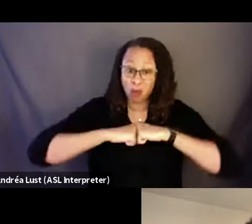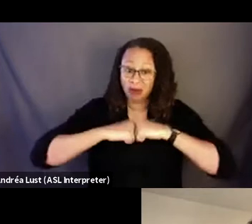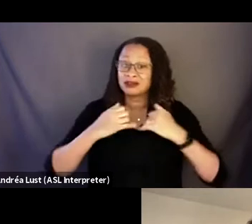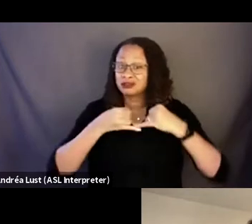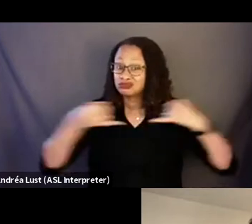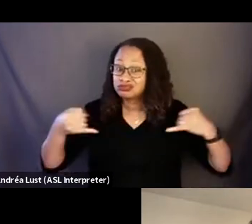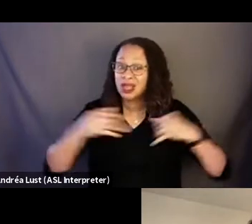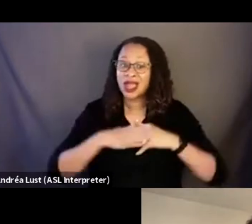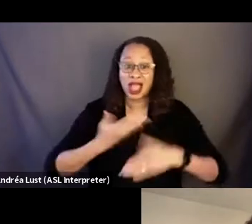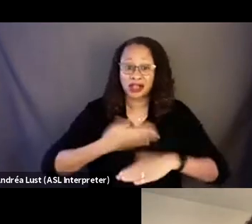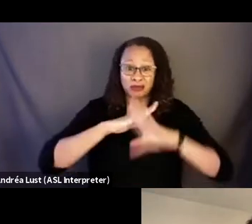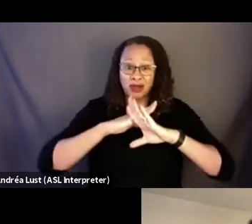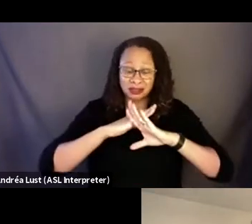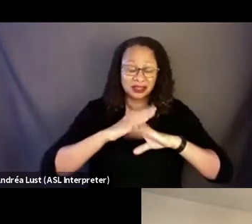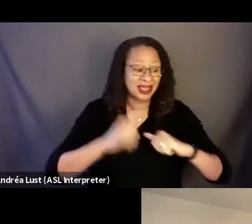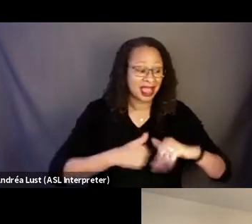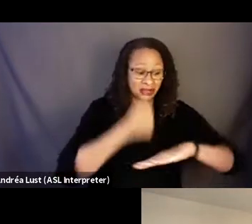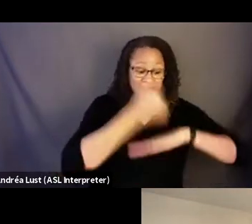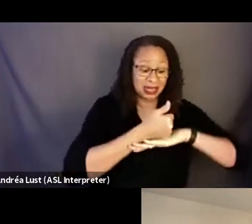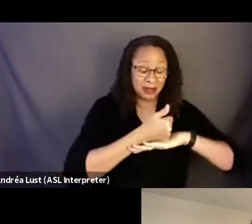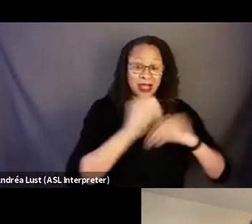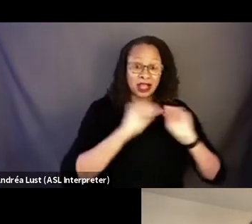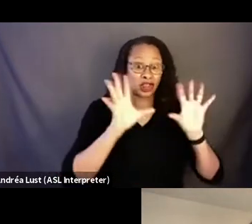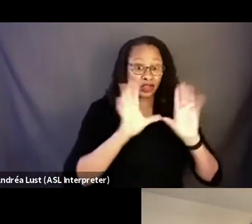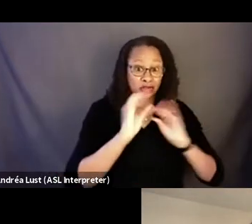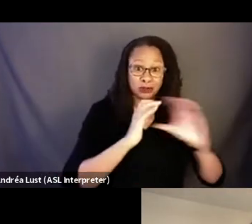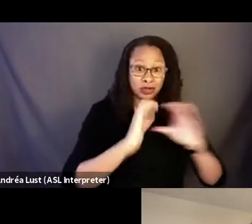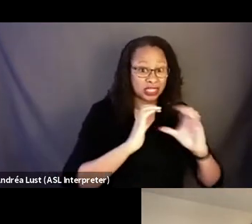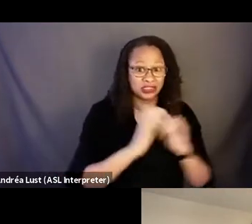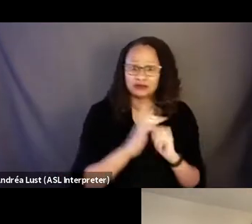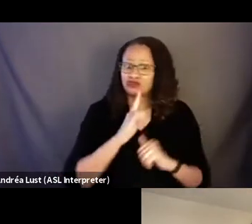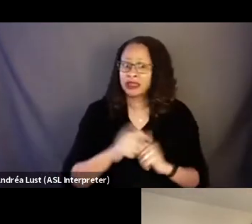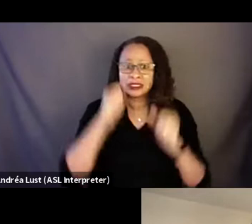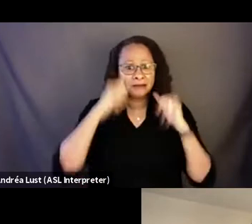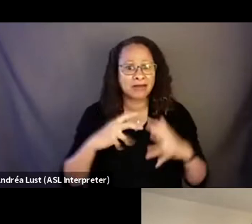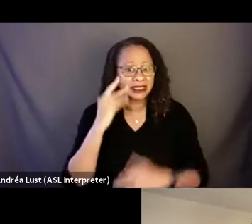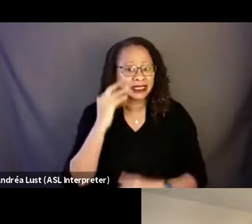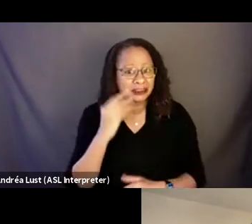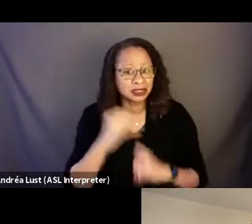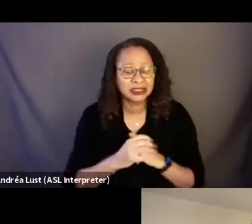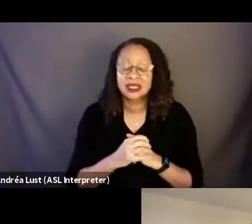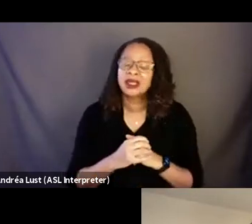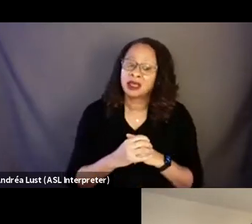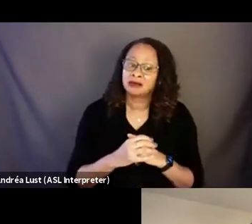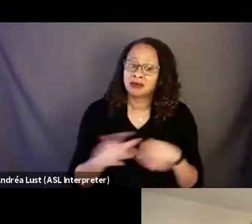how to establish secure communications with everyone. It was amazing, but also scary.